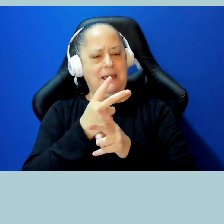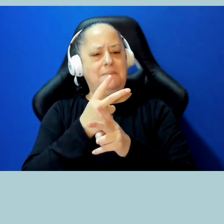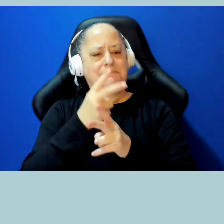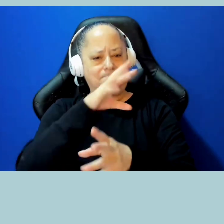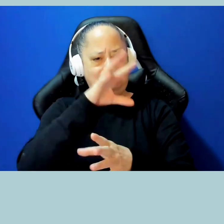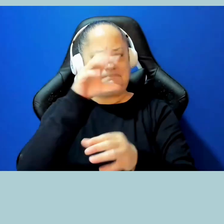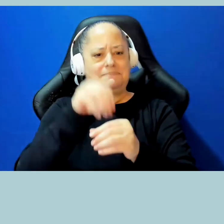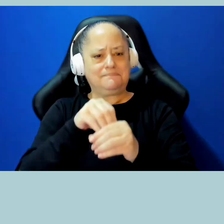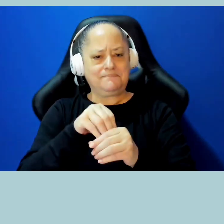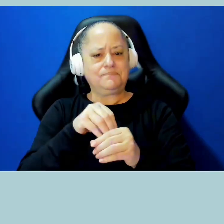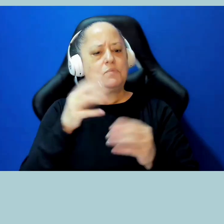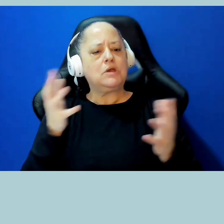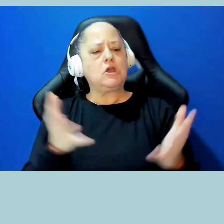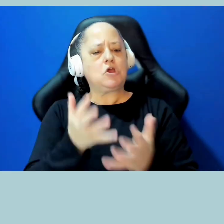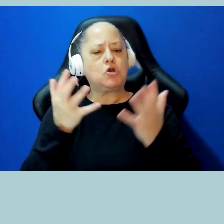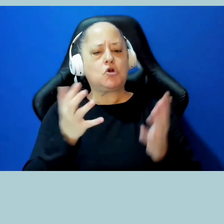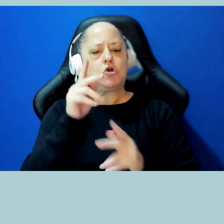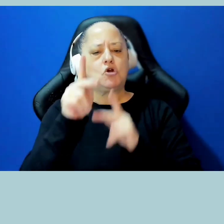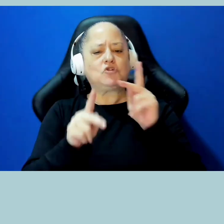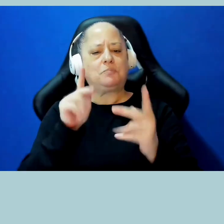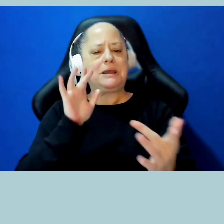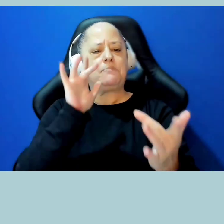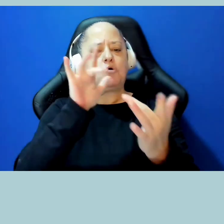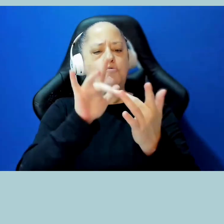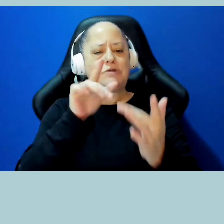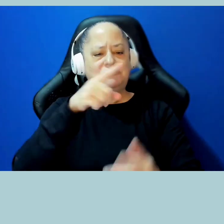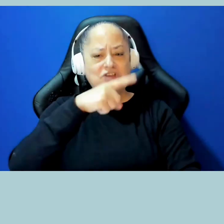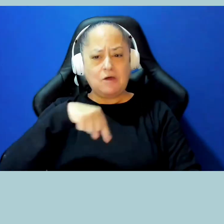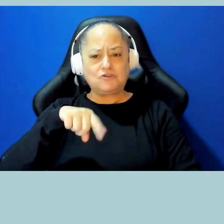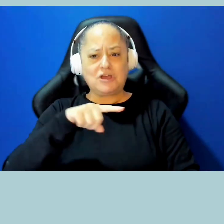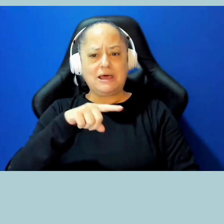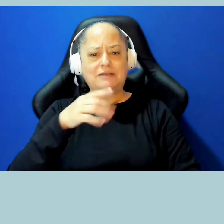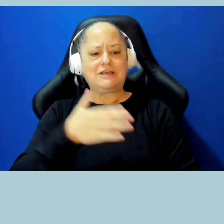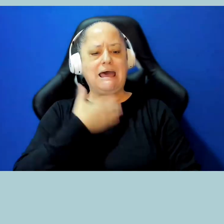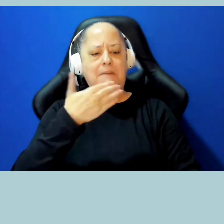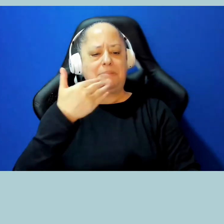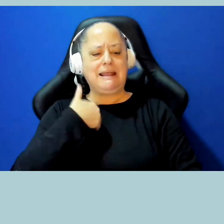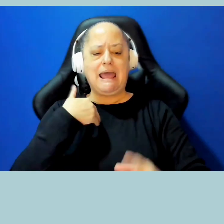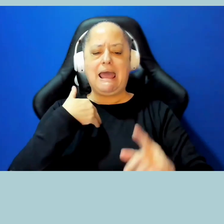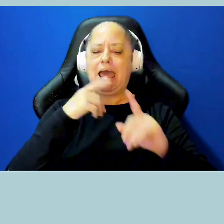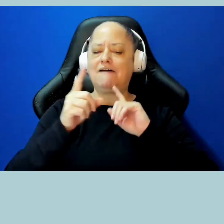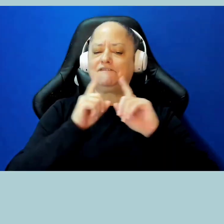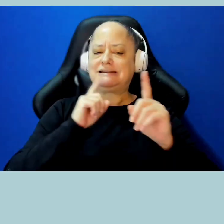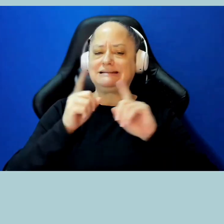we really encourage people to just reach out to us and we're happy to have discussions but then also keep